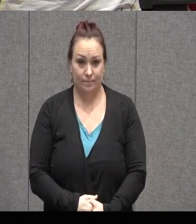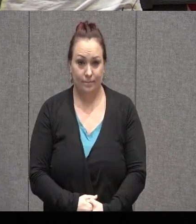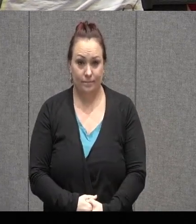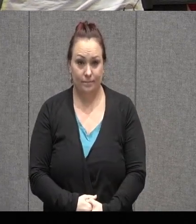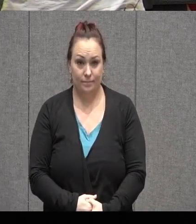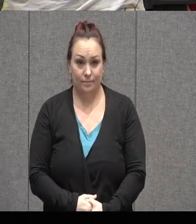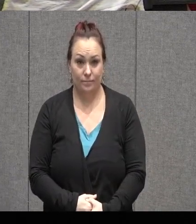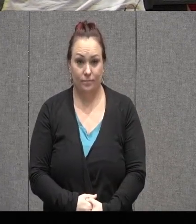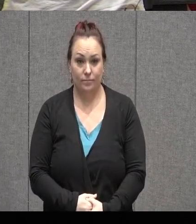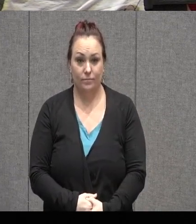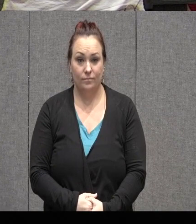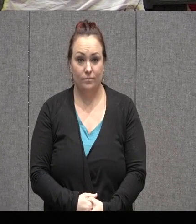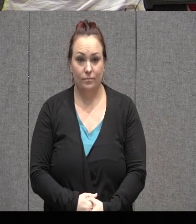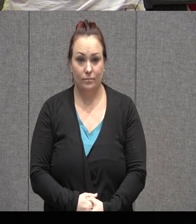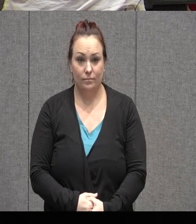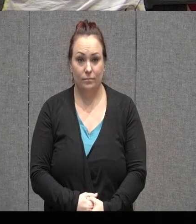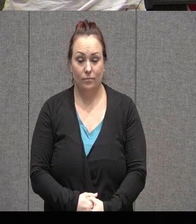So, when you see that in words,